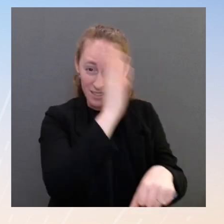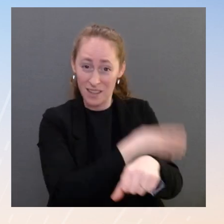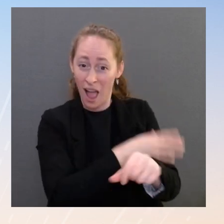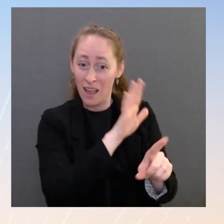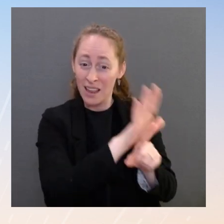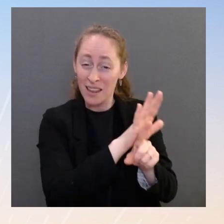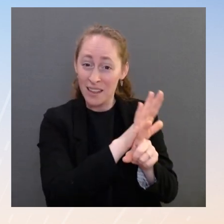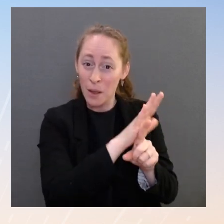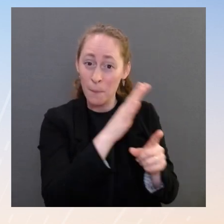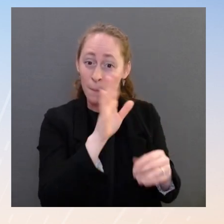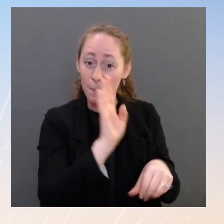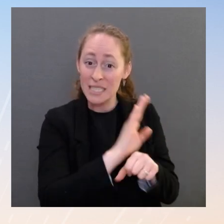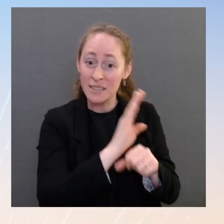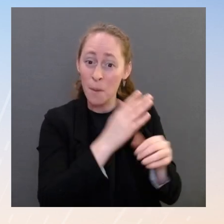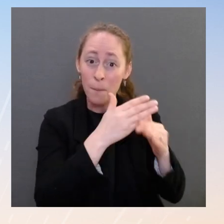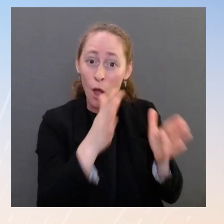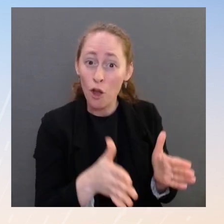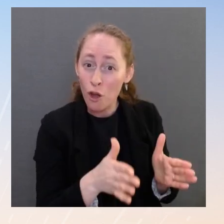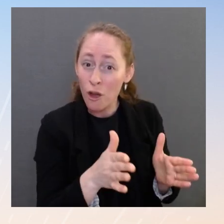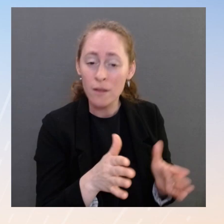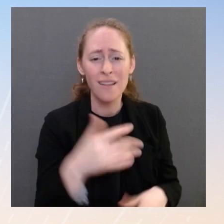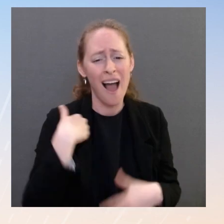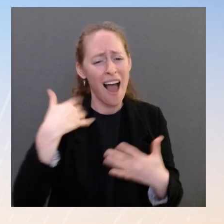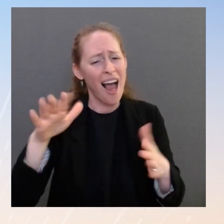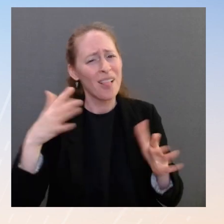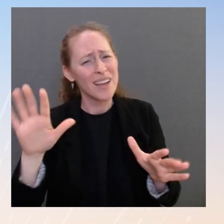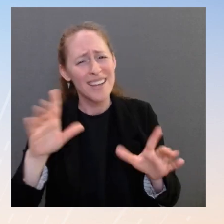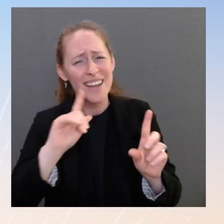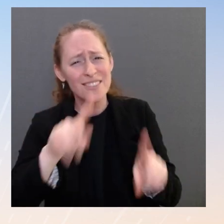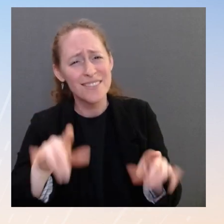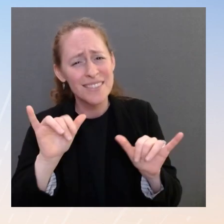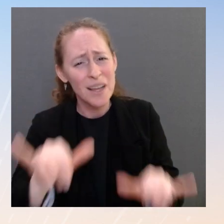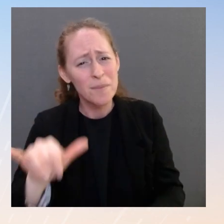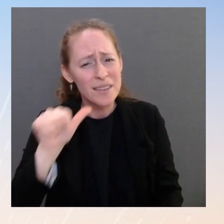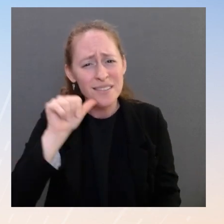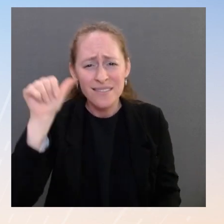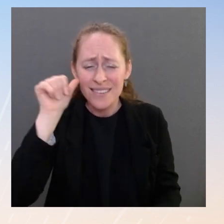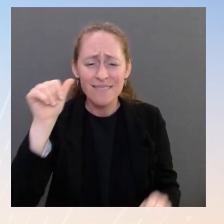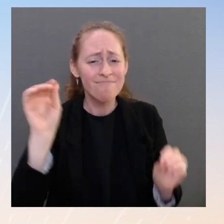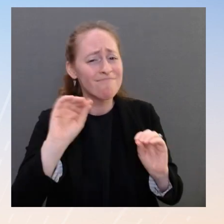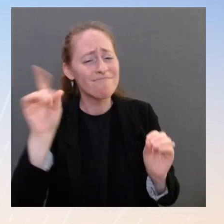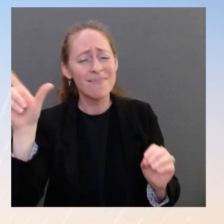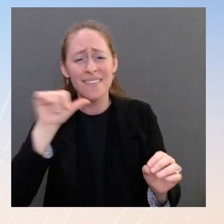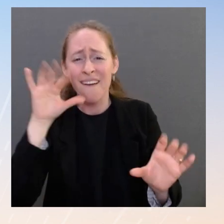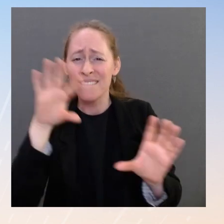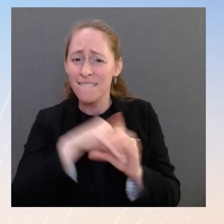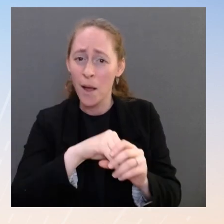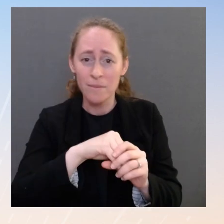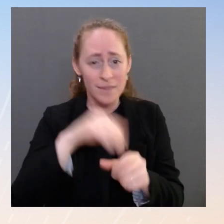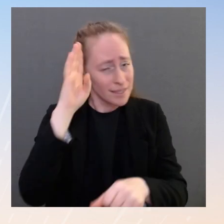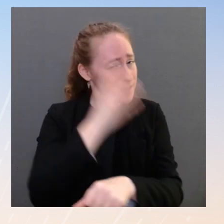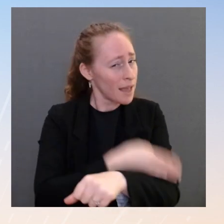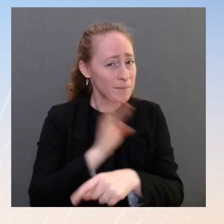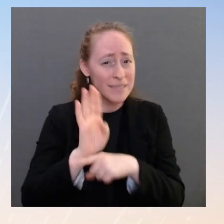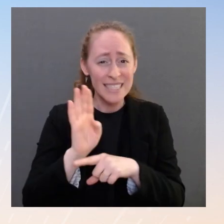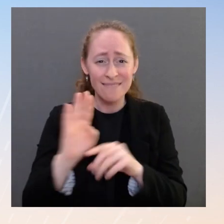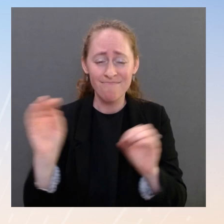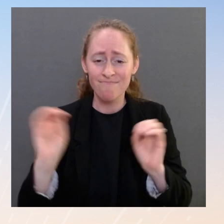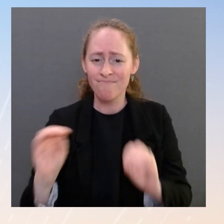that part of my question yesterday though. Ms. Psaki: He's not involved in his son's business dealings. The Press: Okay. On Title 42, Mayorkas detailed this six-point plan;